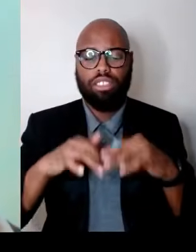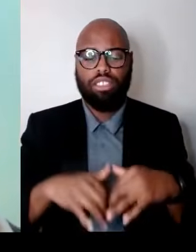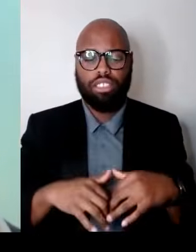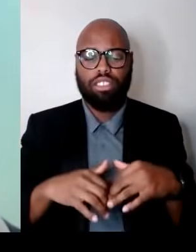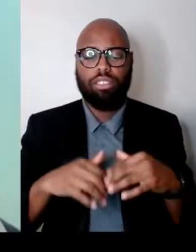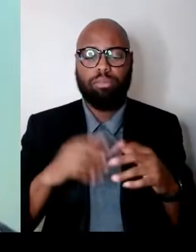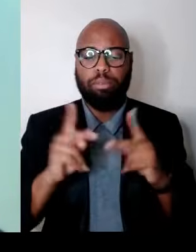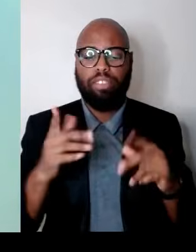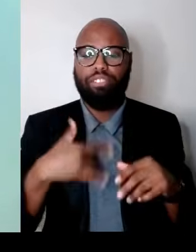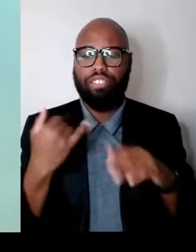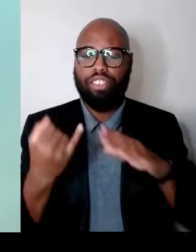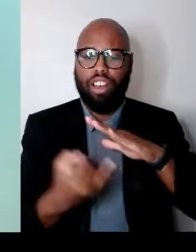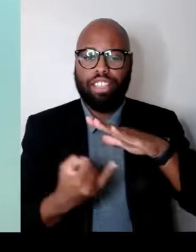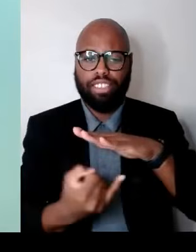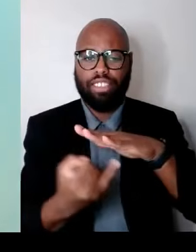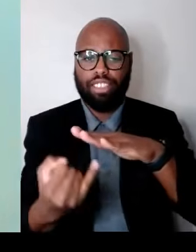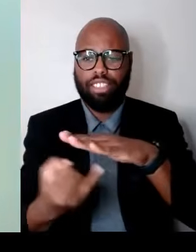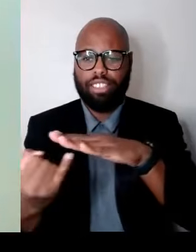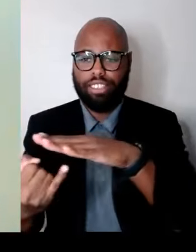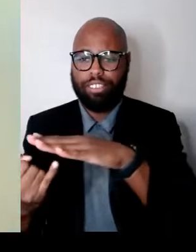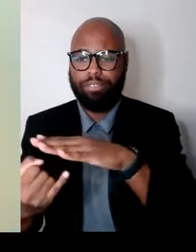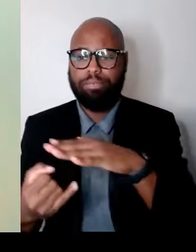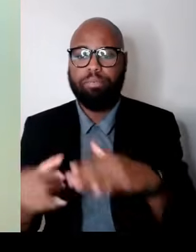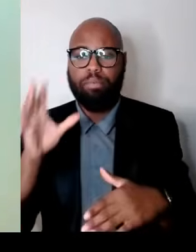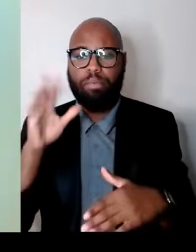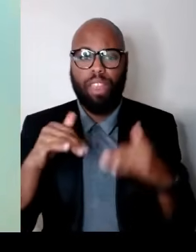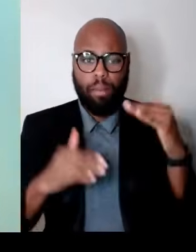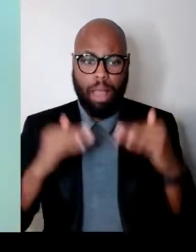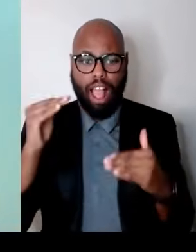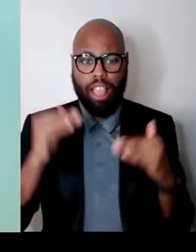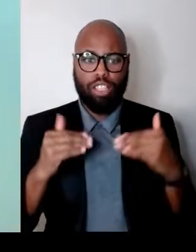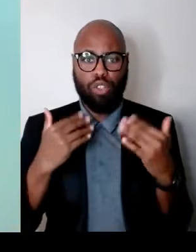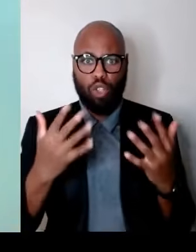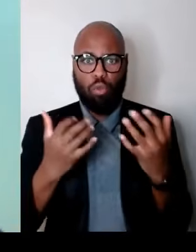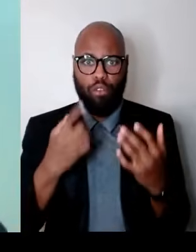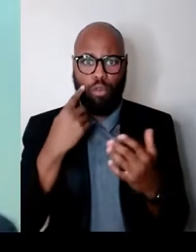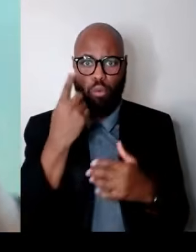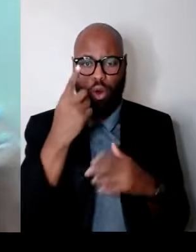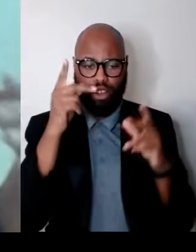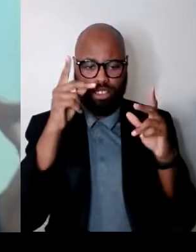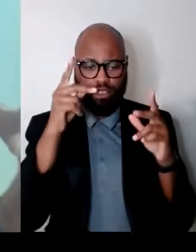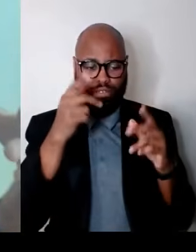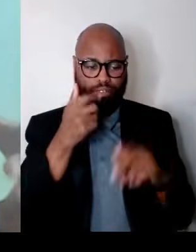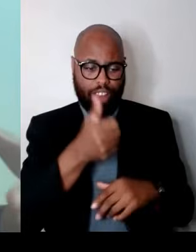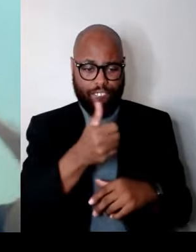And that balance that you seek for oneself is the same balance in a broader circle